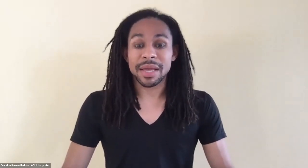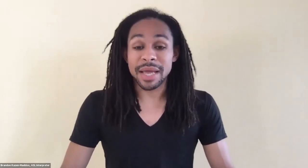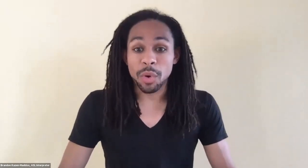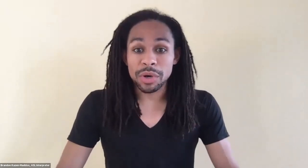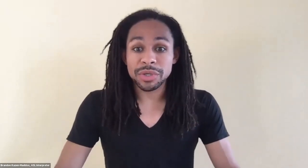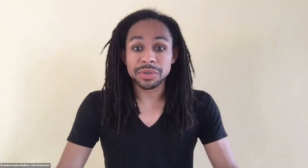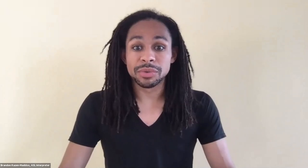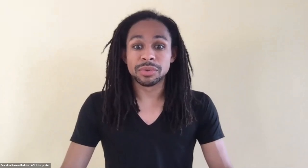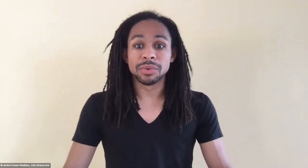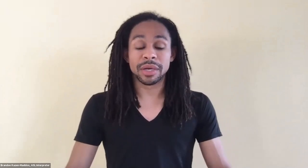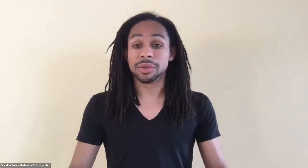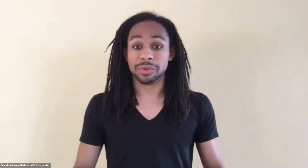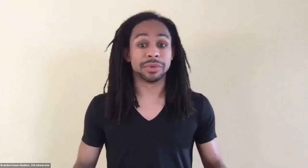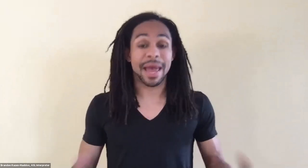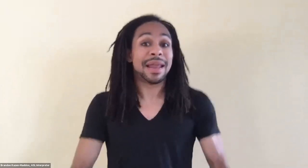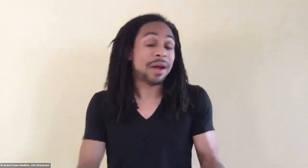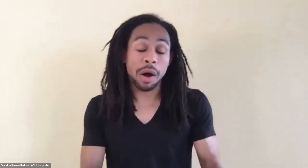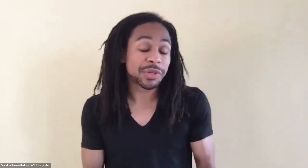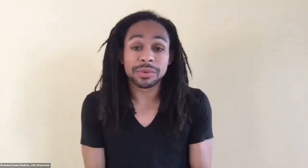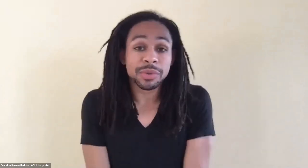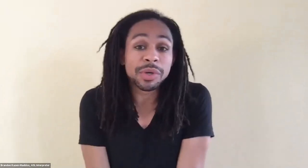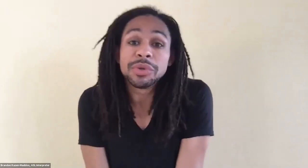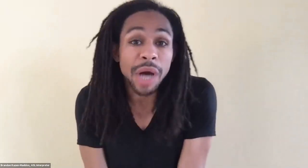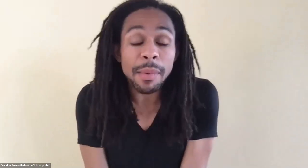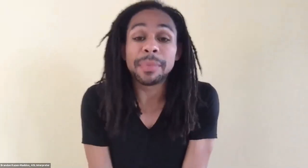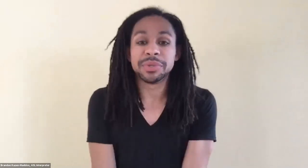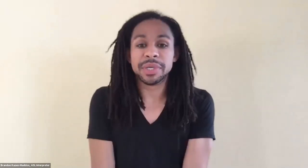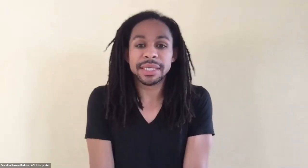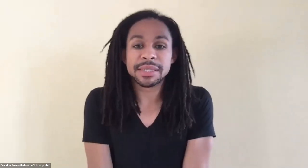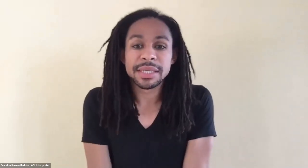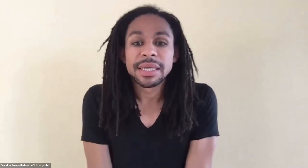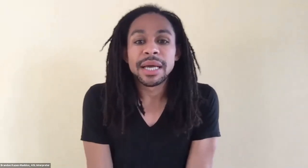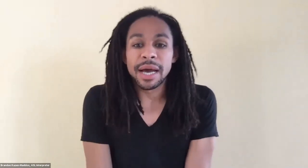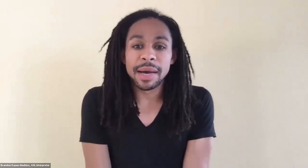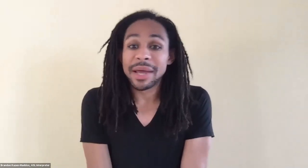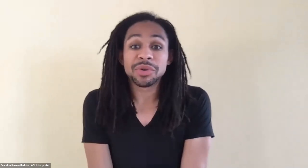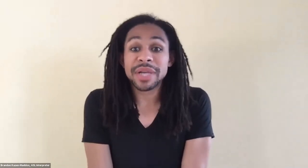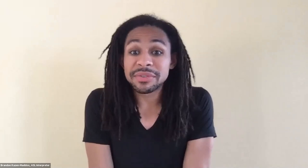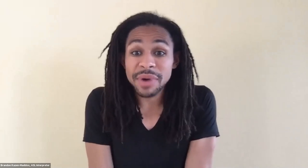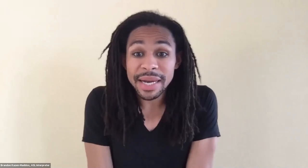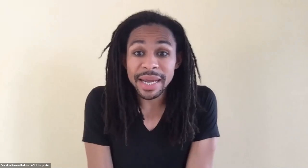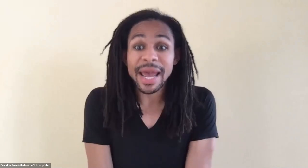in order to include like, and also to include job opportunities and creative writing,